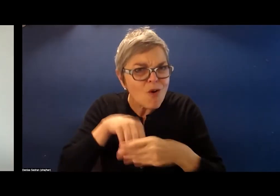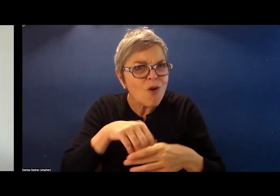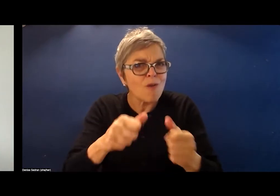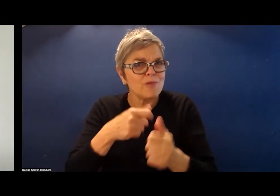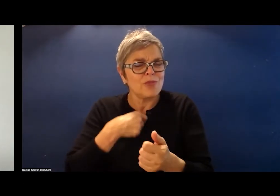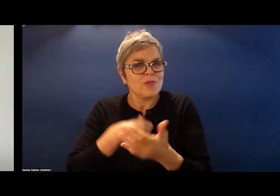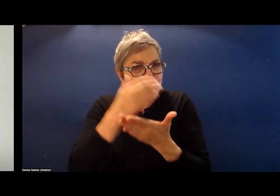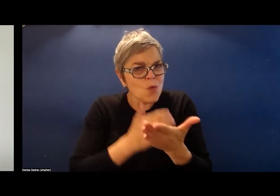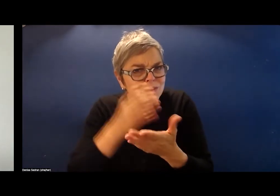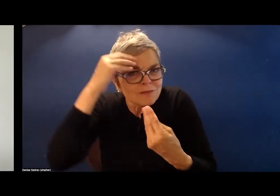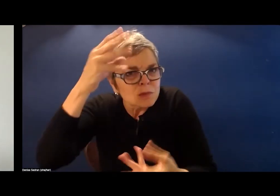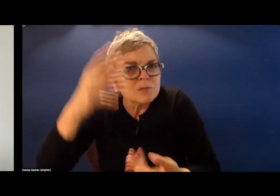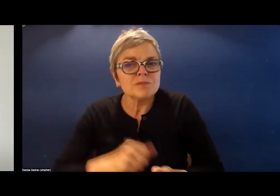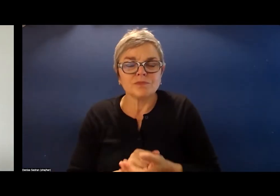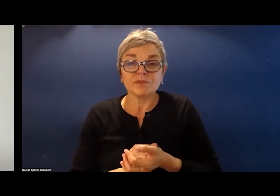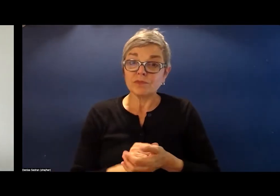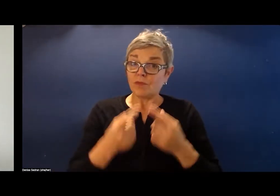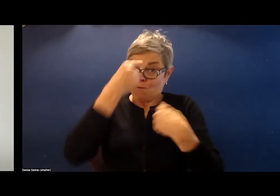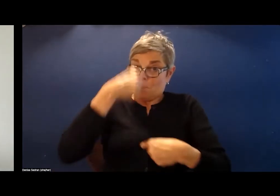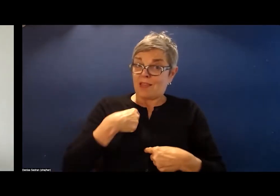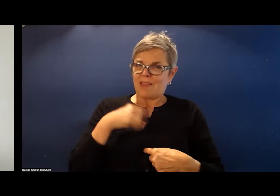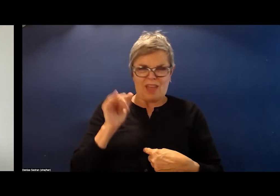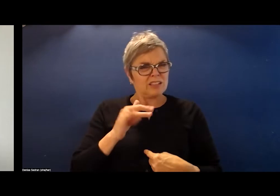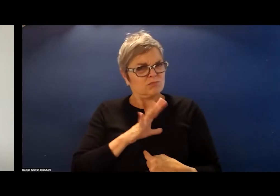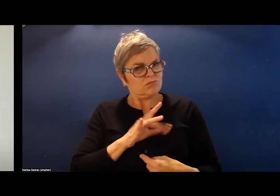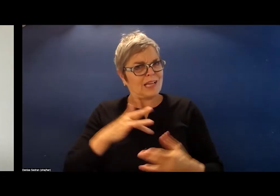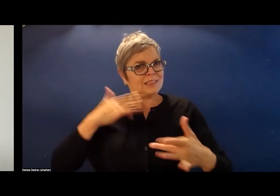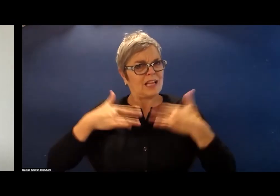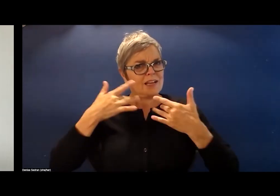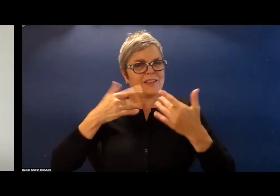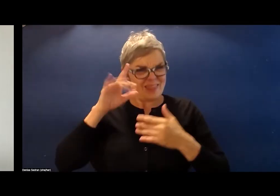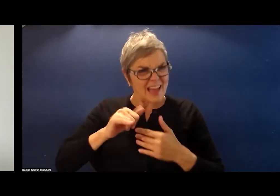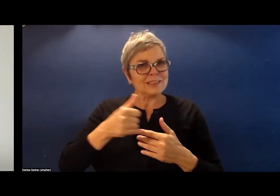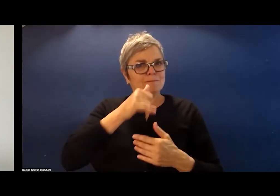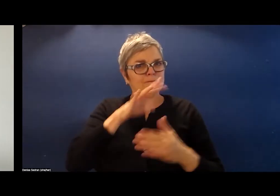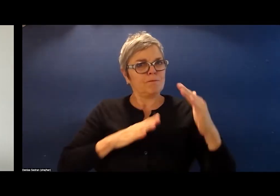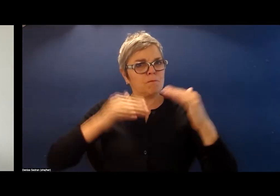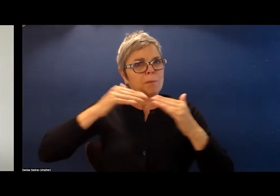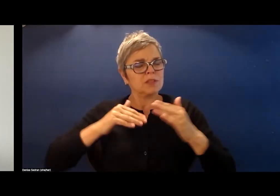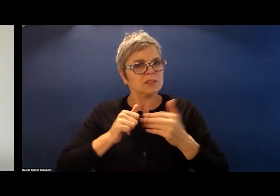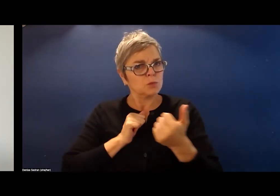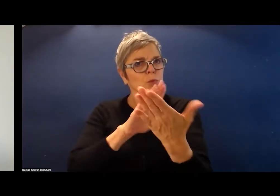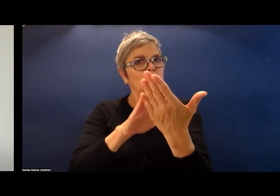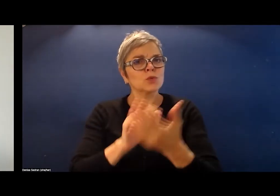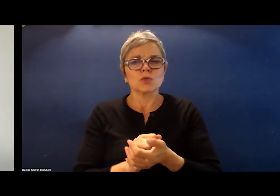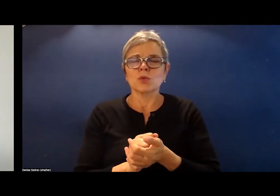To me too, that's an exciting moment of feminist practice, which is, again, to think about how these institutions